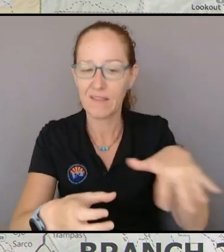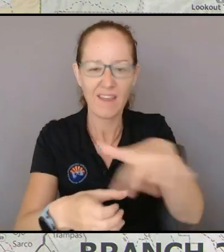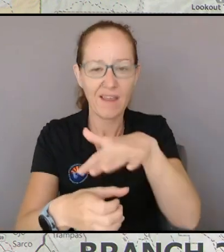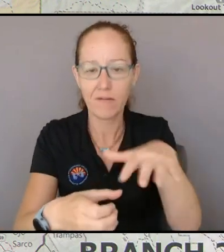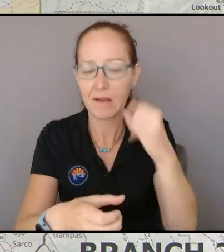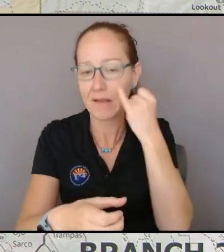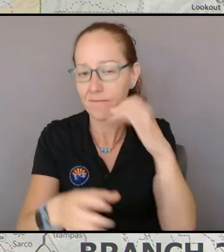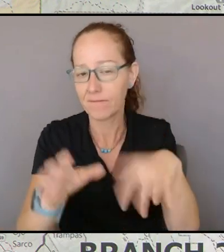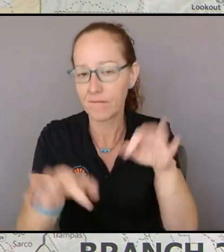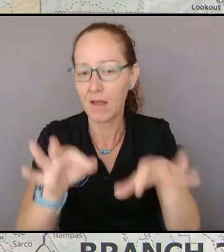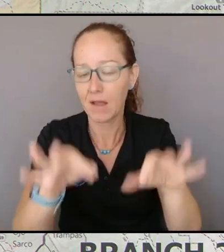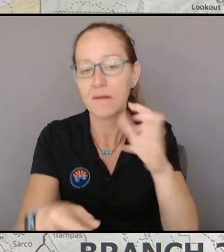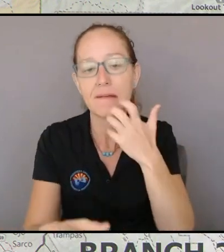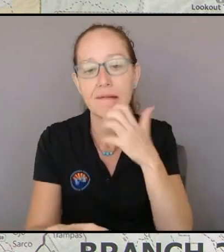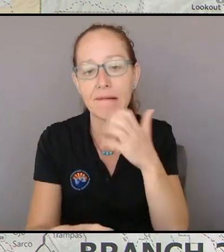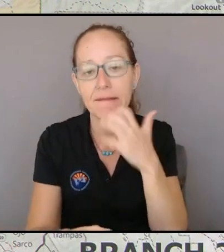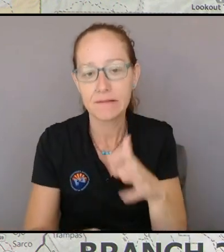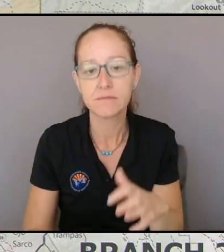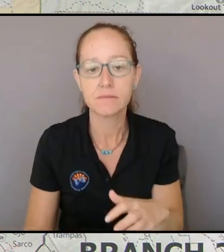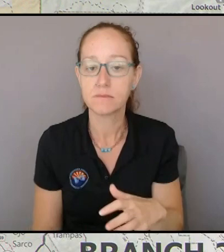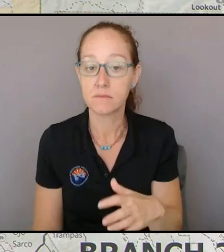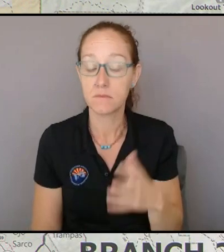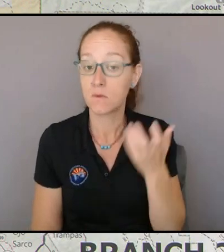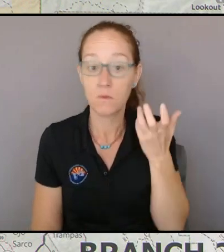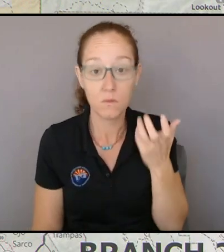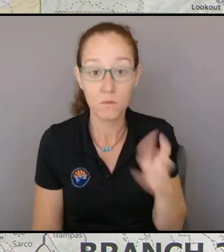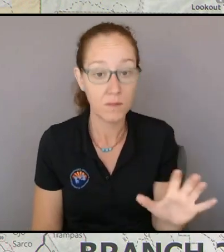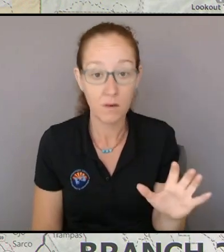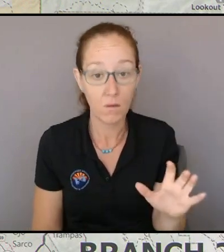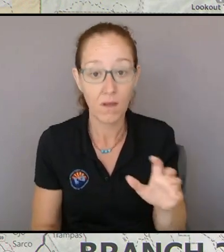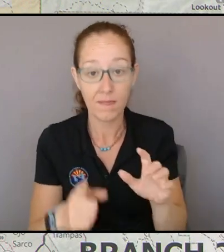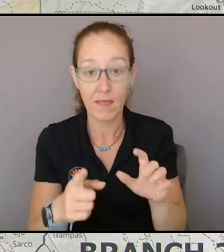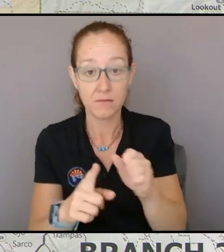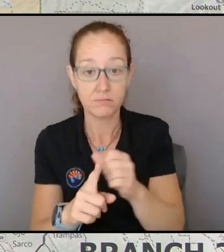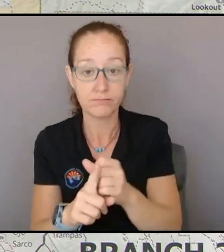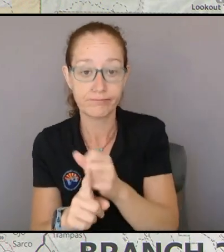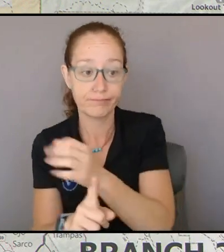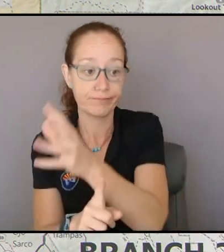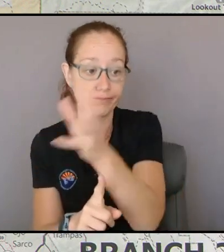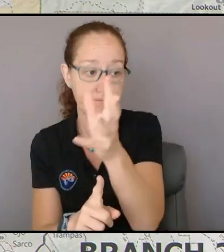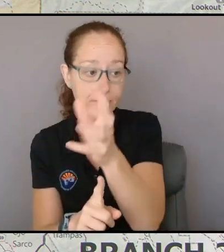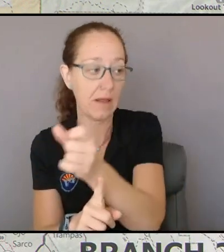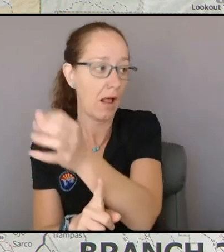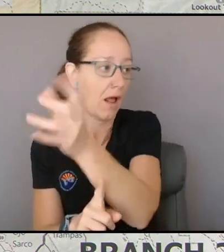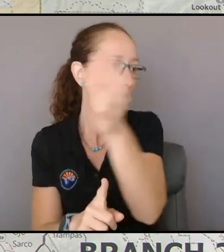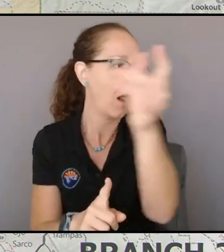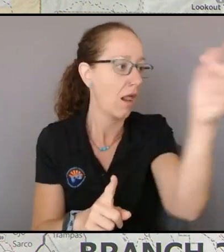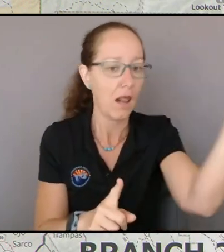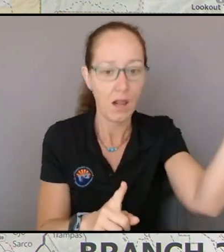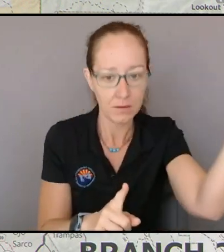fire. Because what we don't want it to do is: get around here and push out to the east underneath the Luna Fire Scar and then